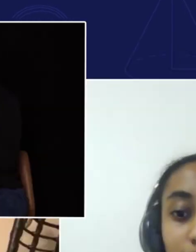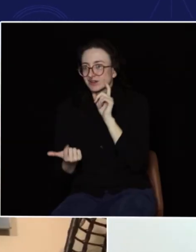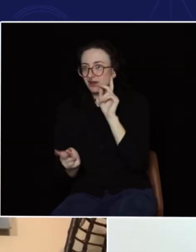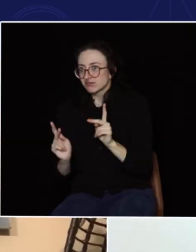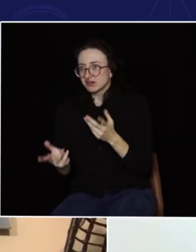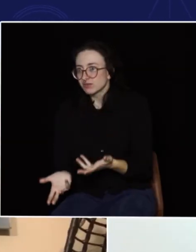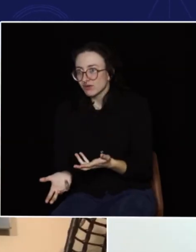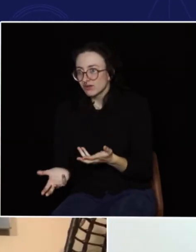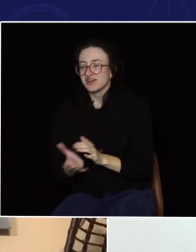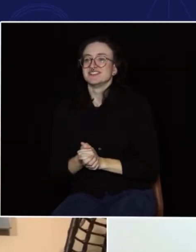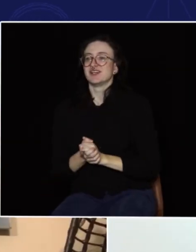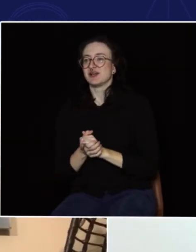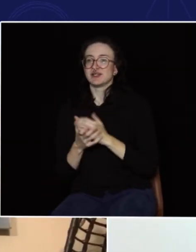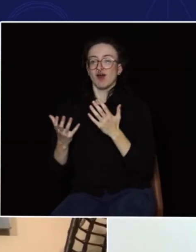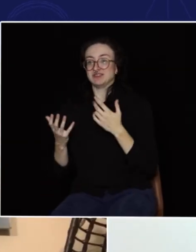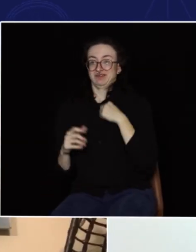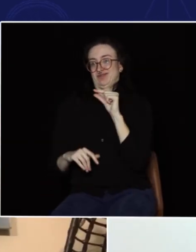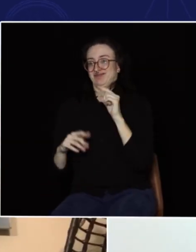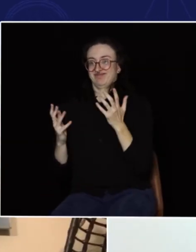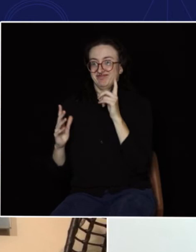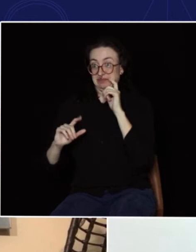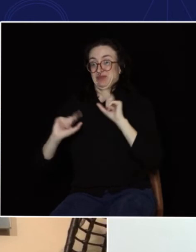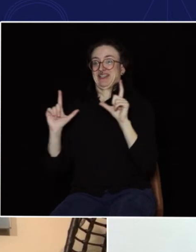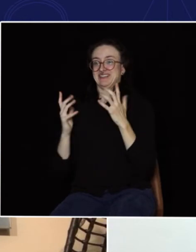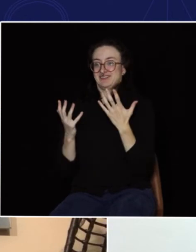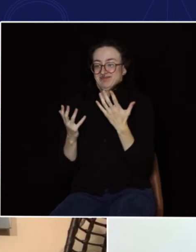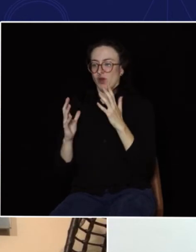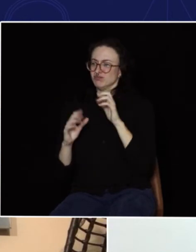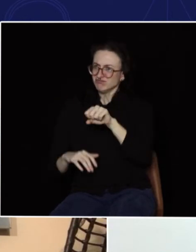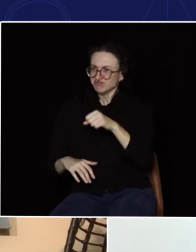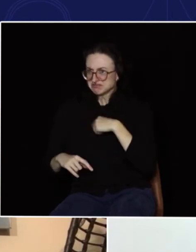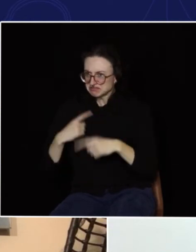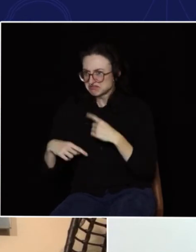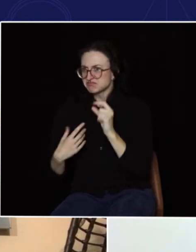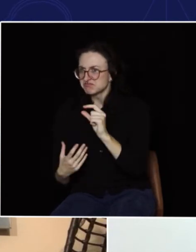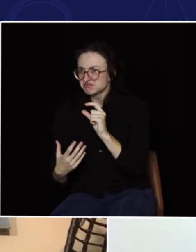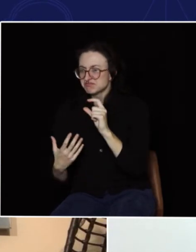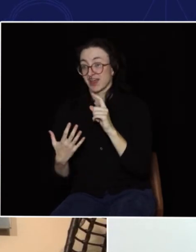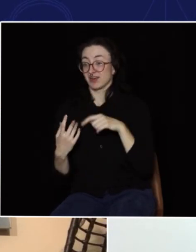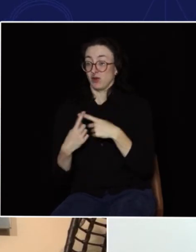[YABSERA:] So I was -- it came as a surprise to me, I’m like, “Yeah, I do sign a little bit,” when I signed back to him.